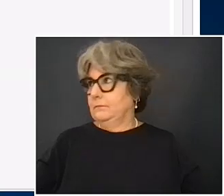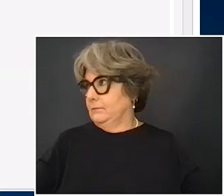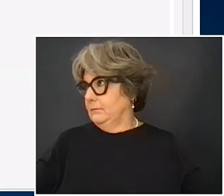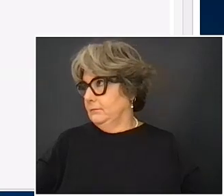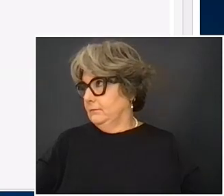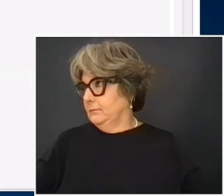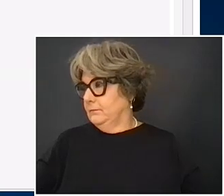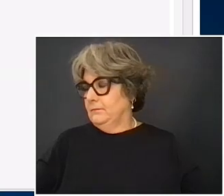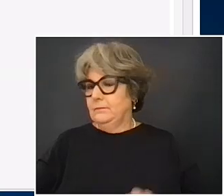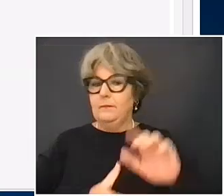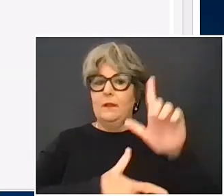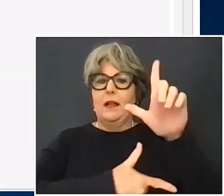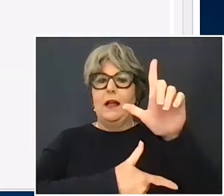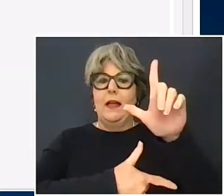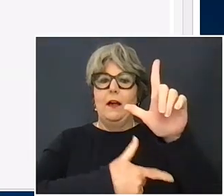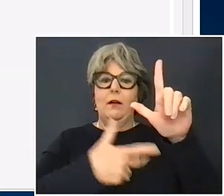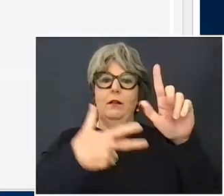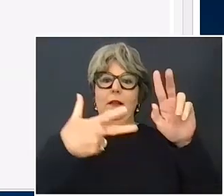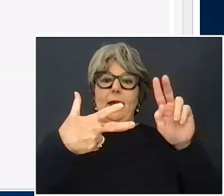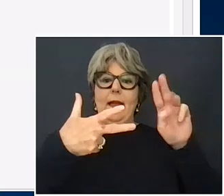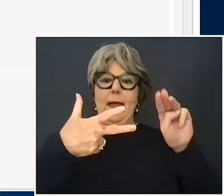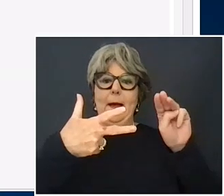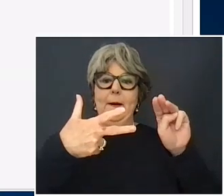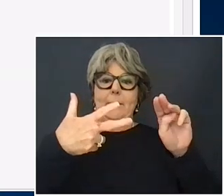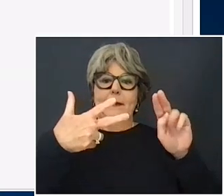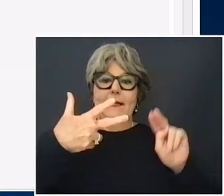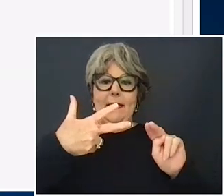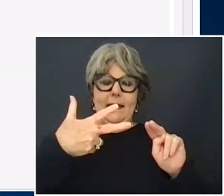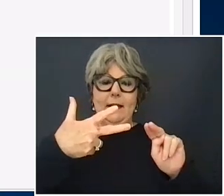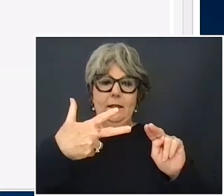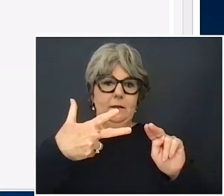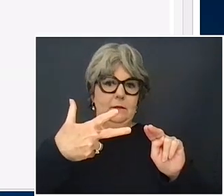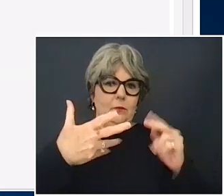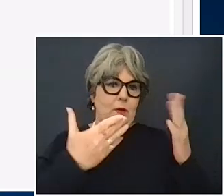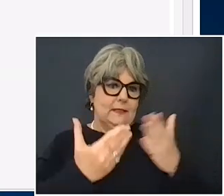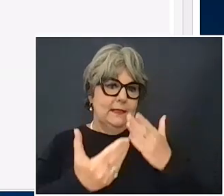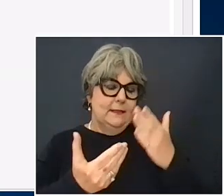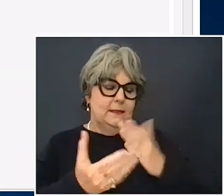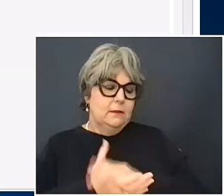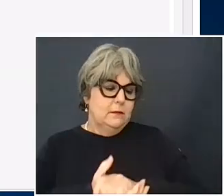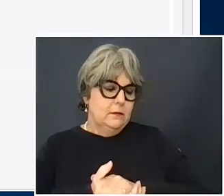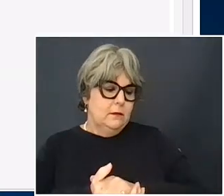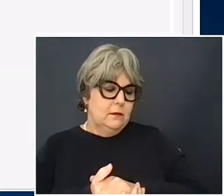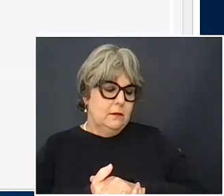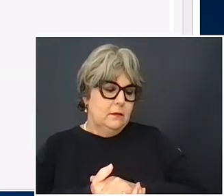Or do you just want to do- you let me know what's going to be easiest for you. I think let's go to (m) and open up the